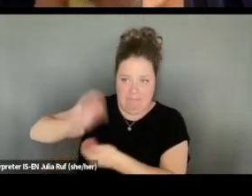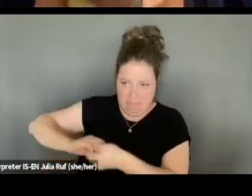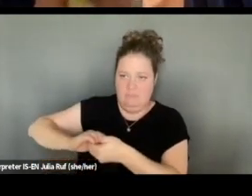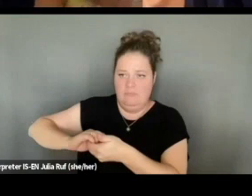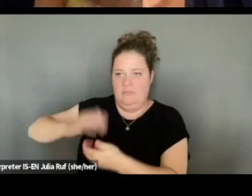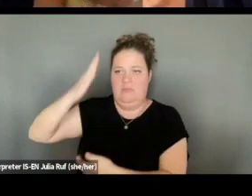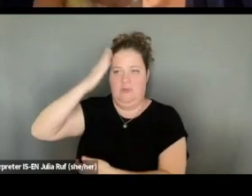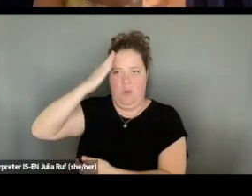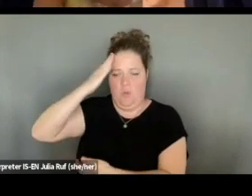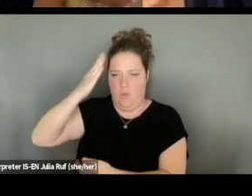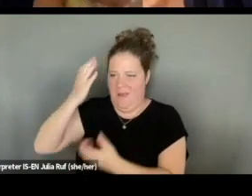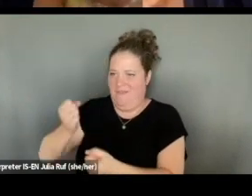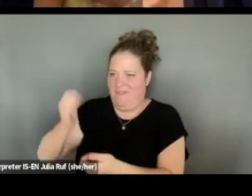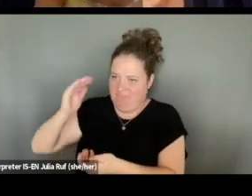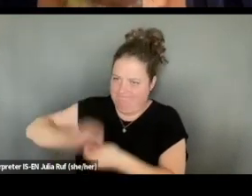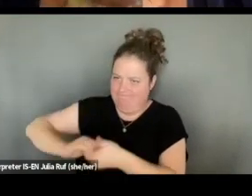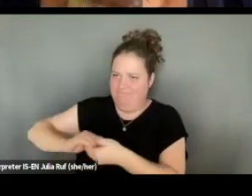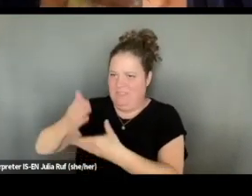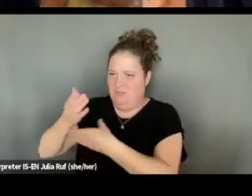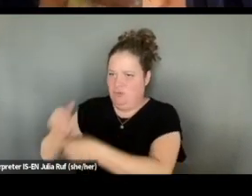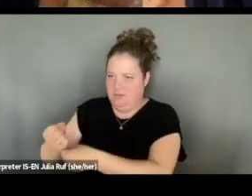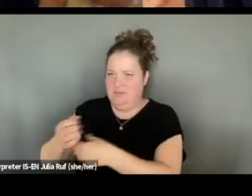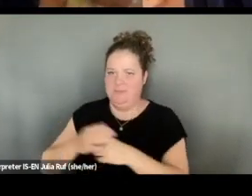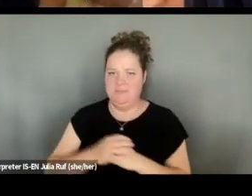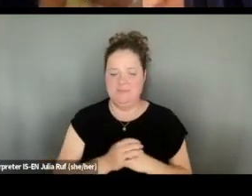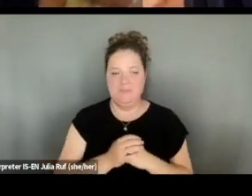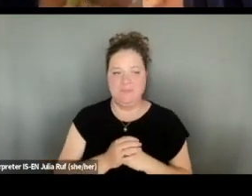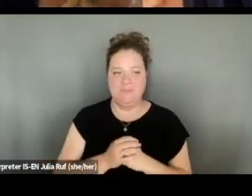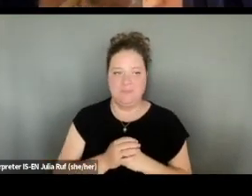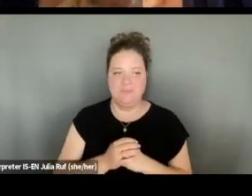during a long period of time. And then, it's important for